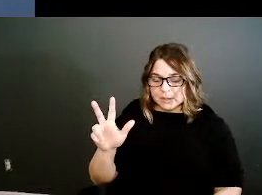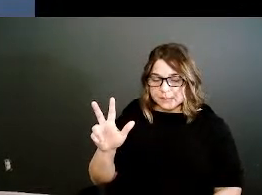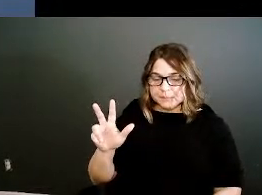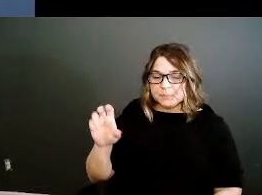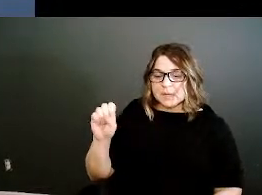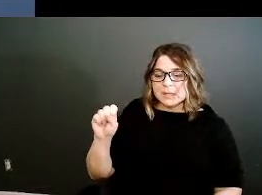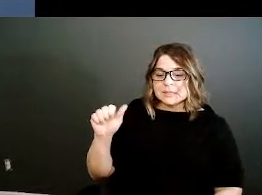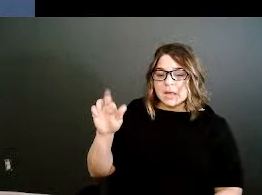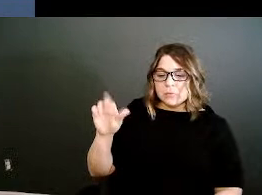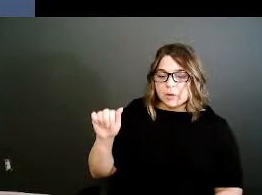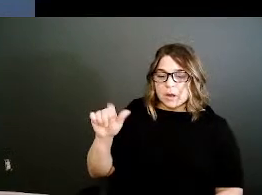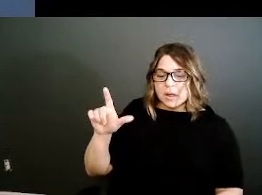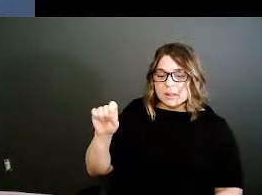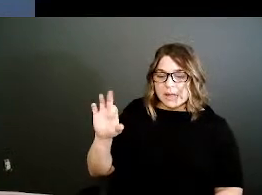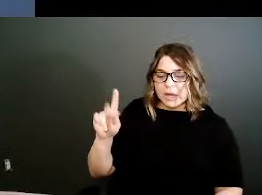I LIVE IN WARD 9,